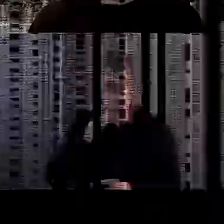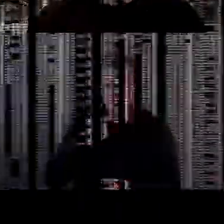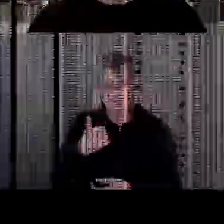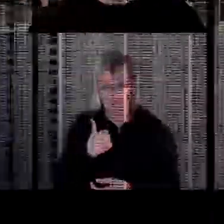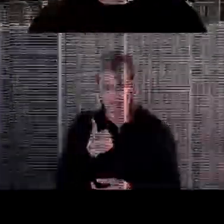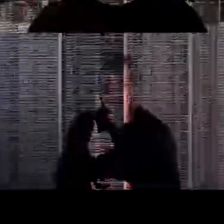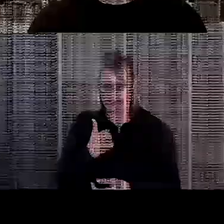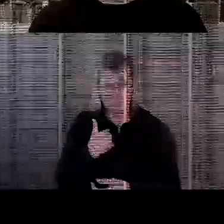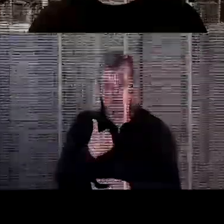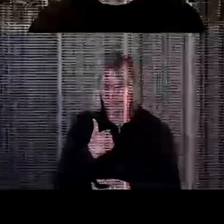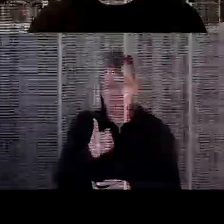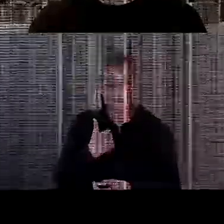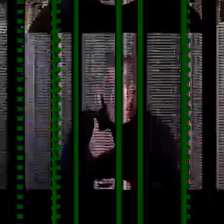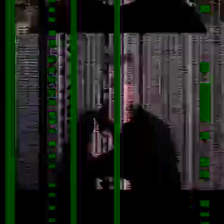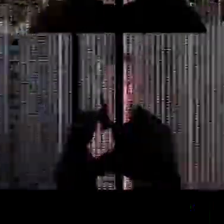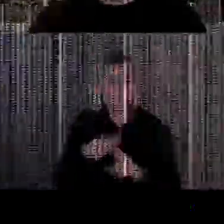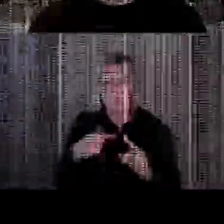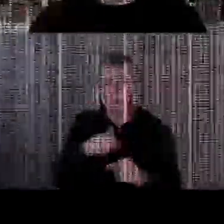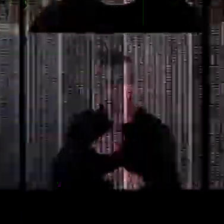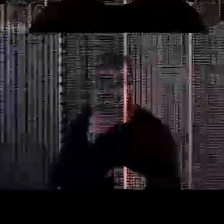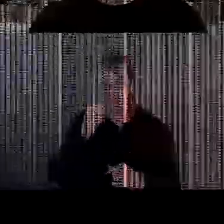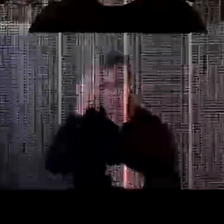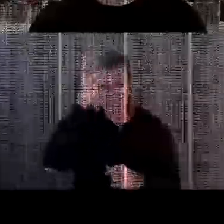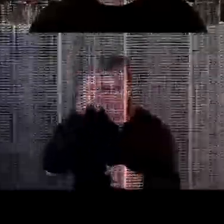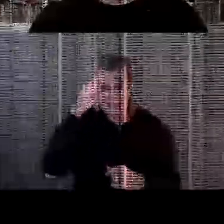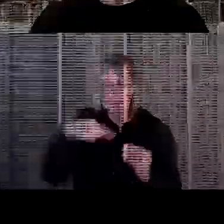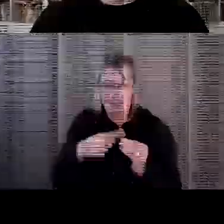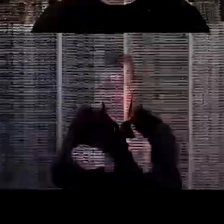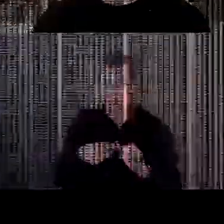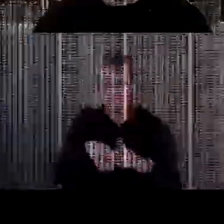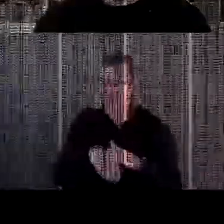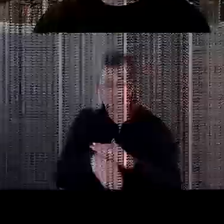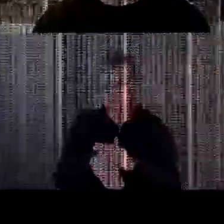things we don't think about when we are doing accessibility. It's going the extra mile to